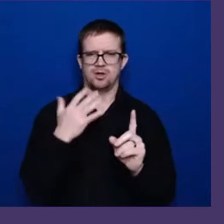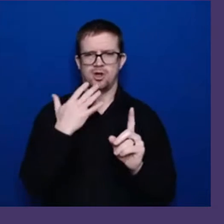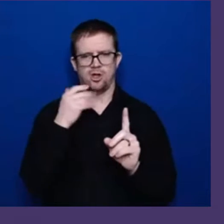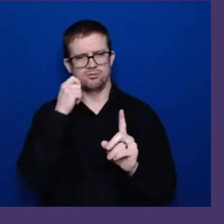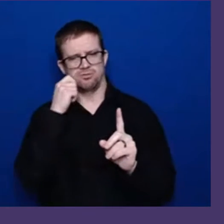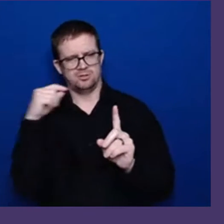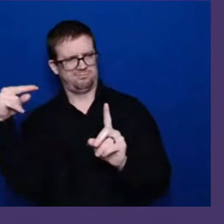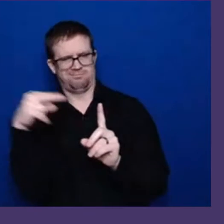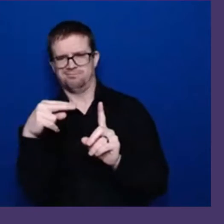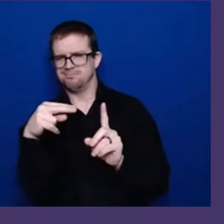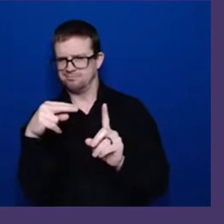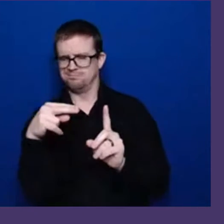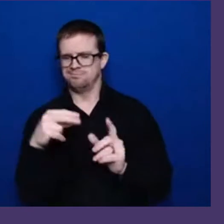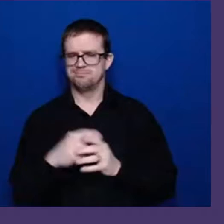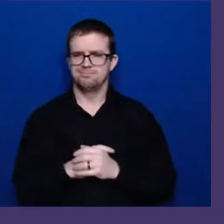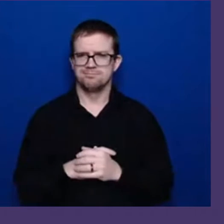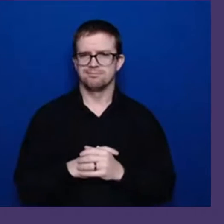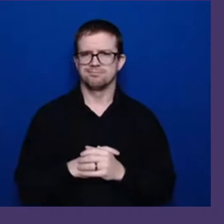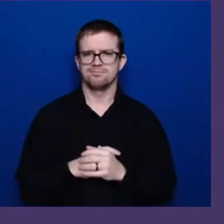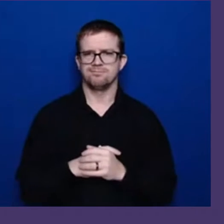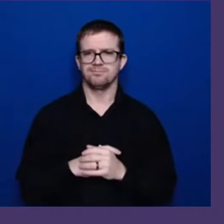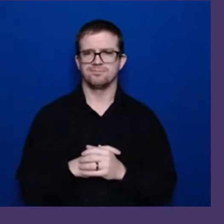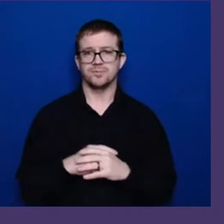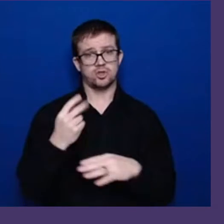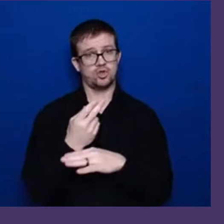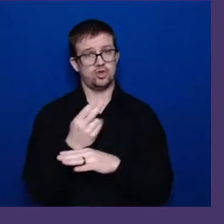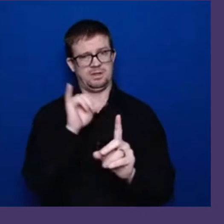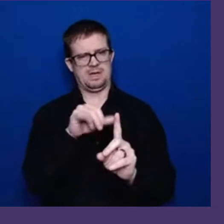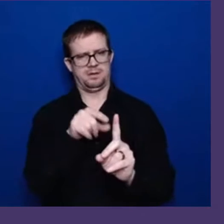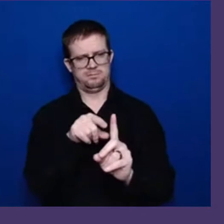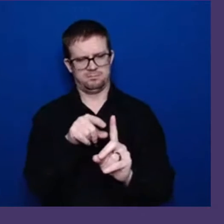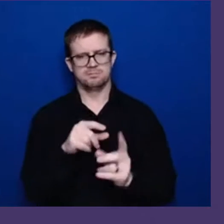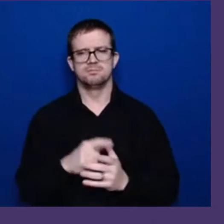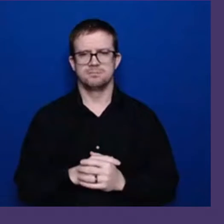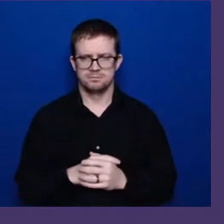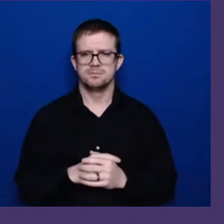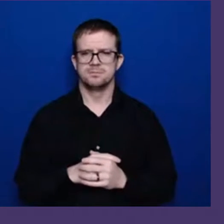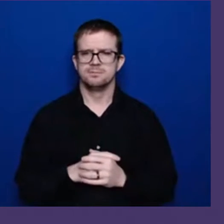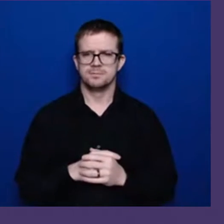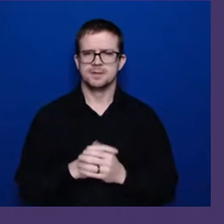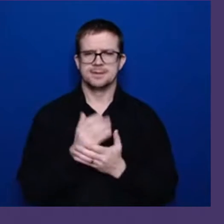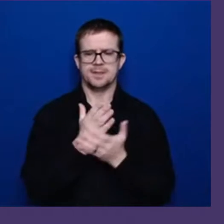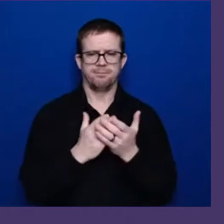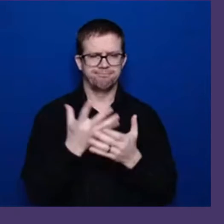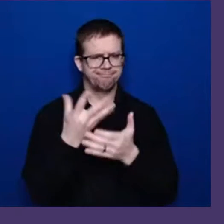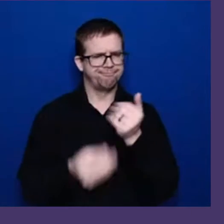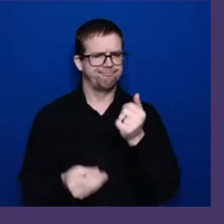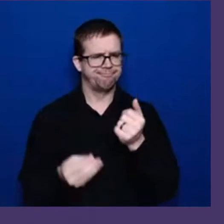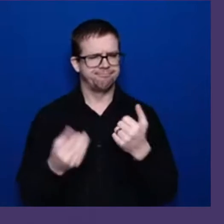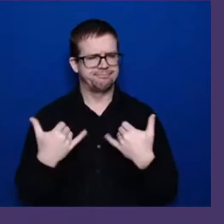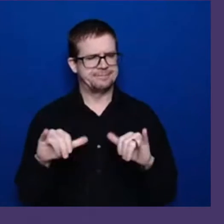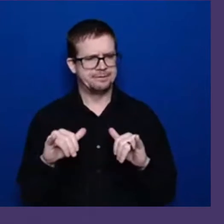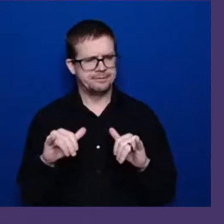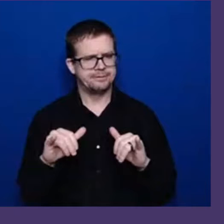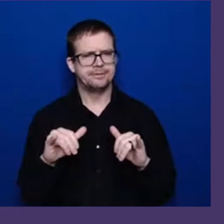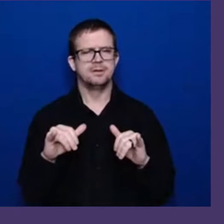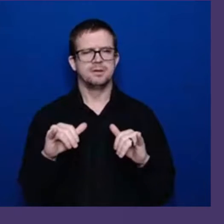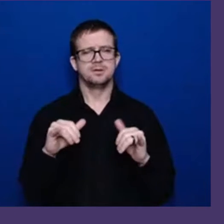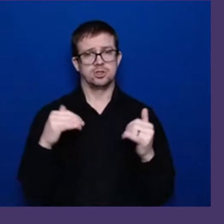then we do have some gaps, and so justice is closing those gaps and making sure that,